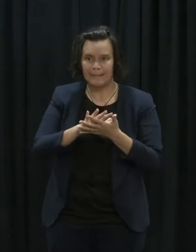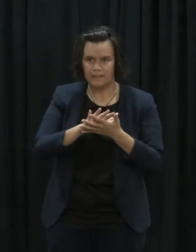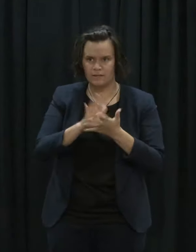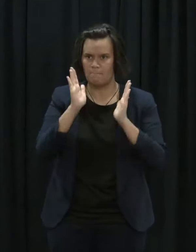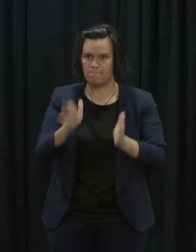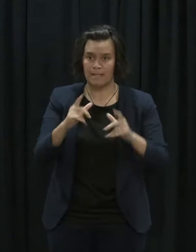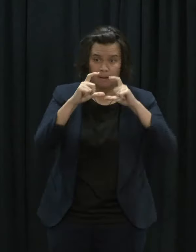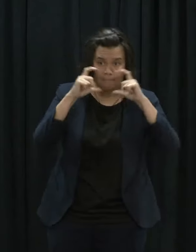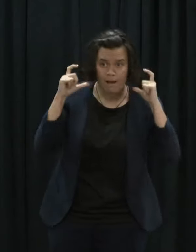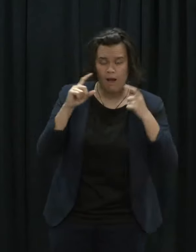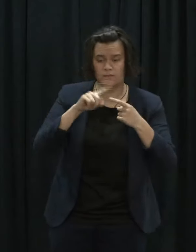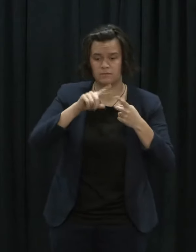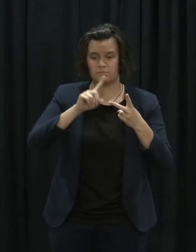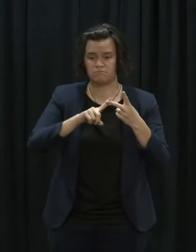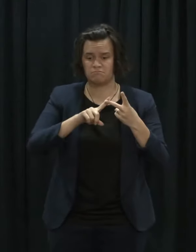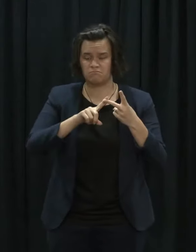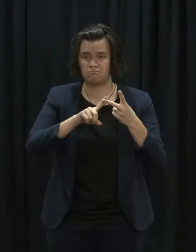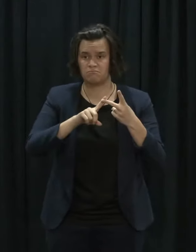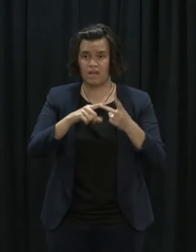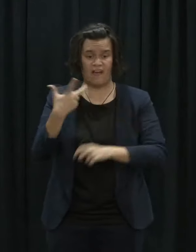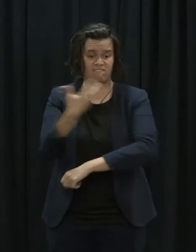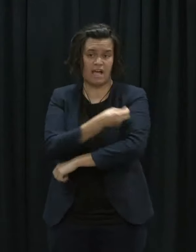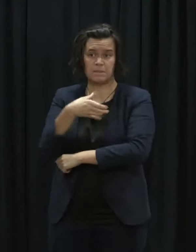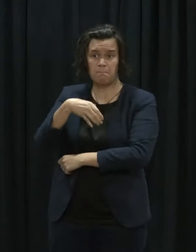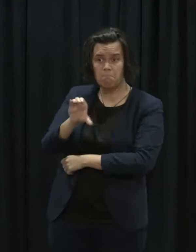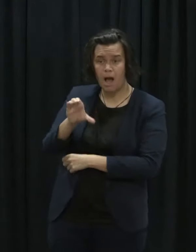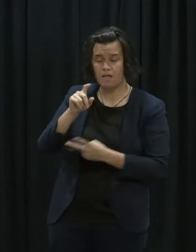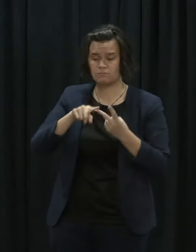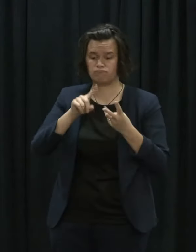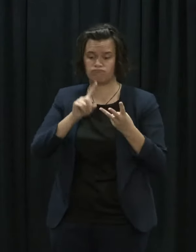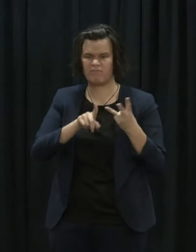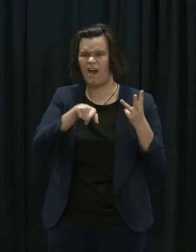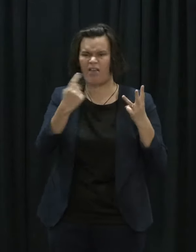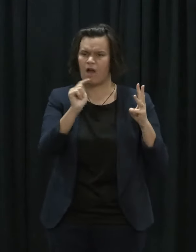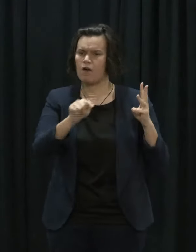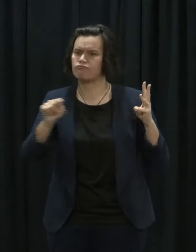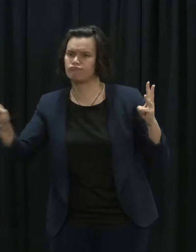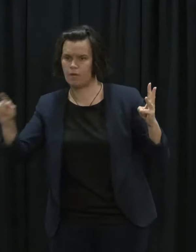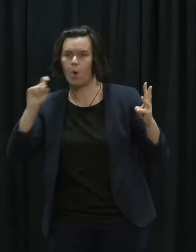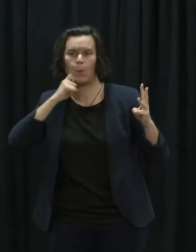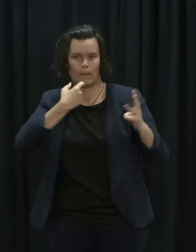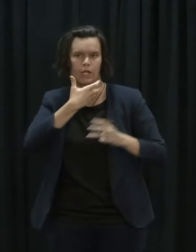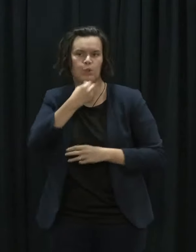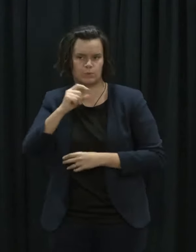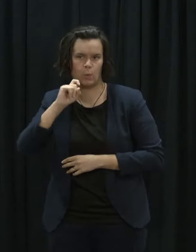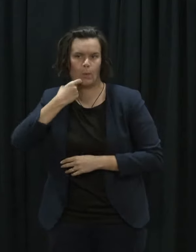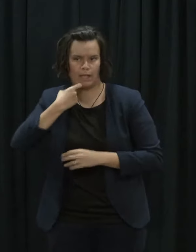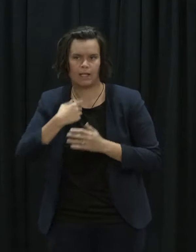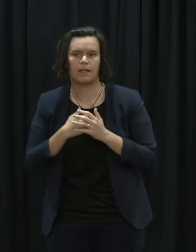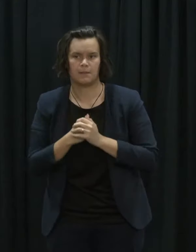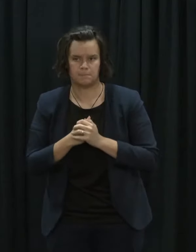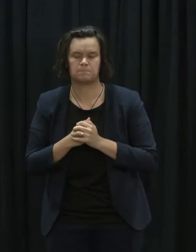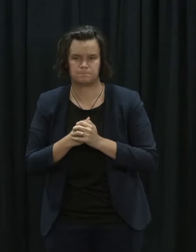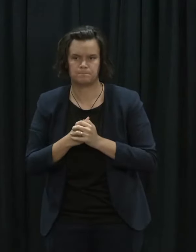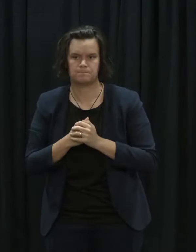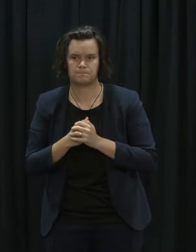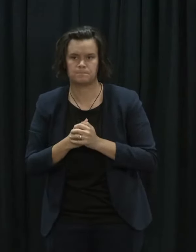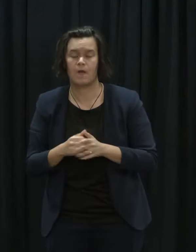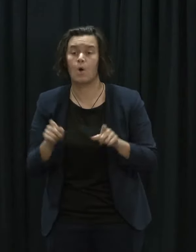That means vaccine passes will be in use up and down the country as well as masks and other public health measures